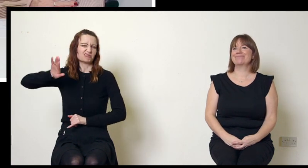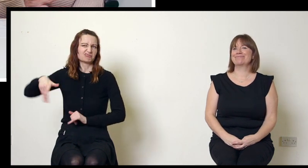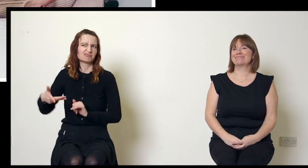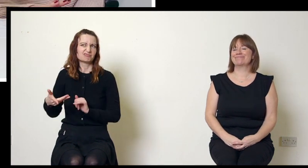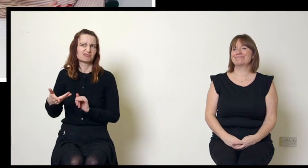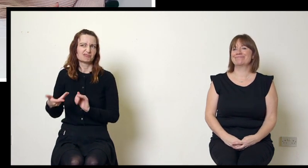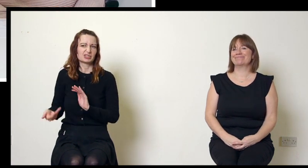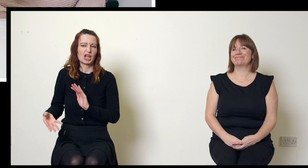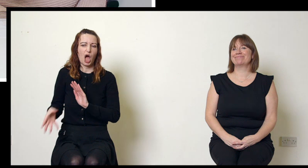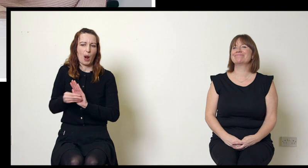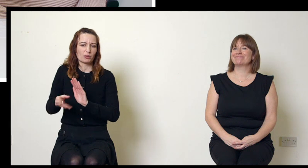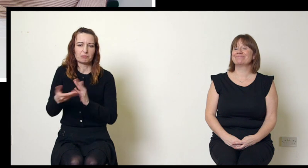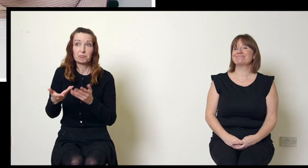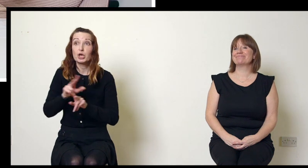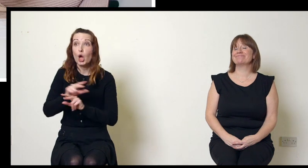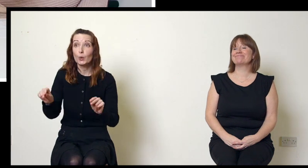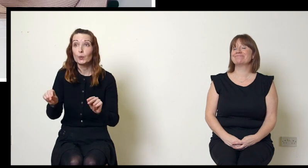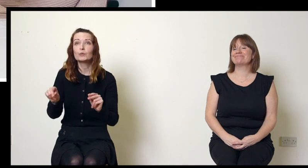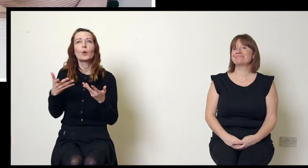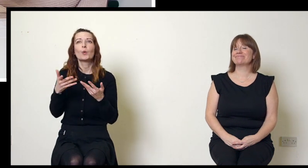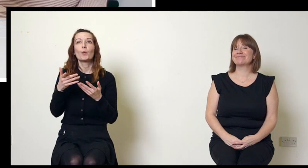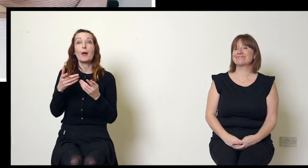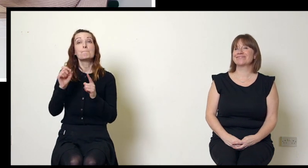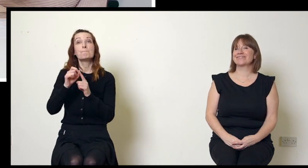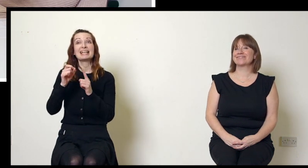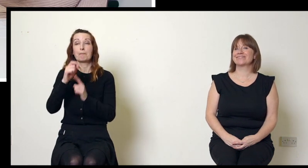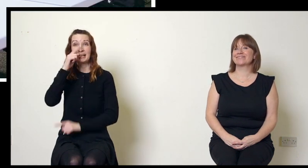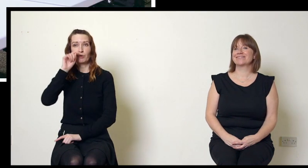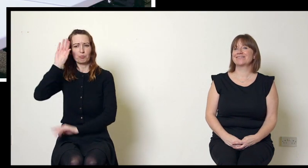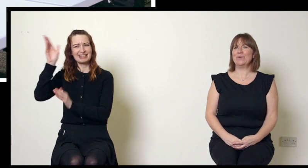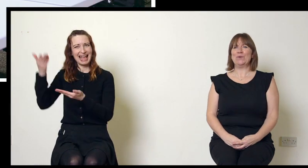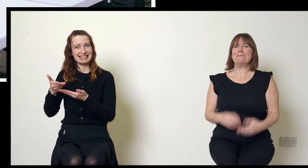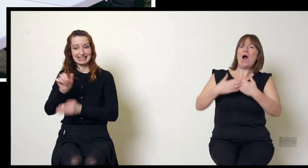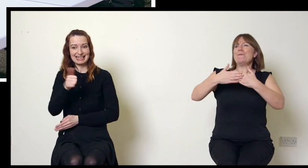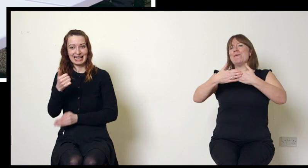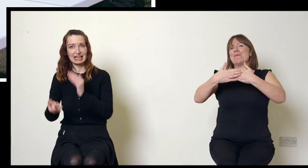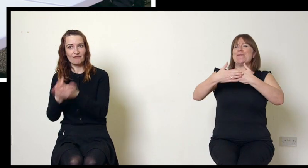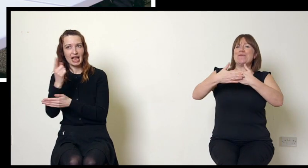But we didn't. Yeah. So what next for us at Peterborough Presents? More! More? More!